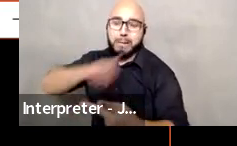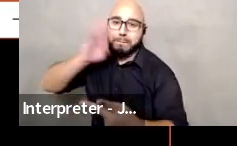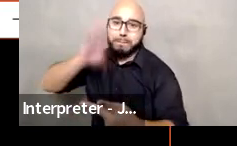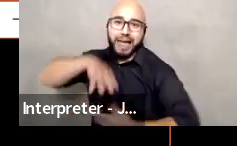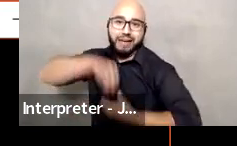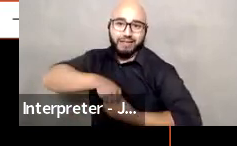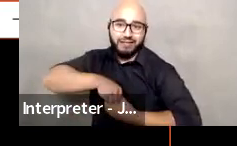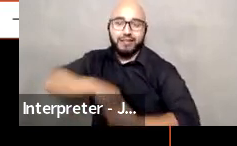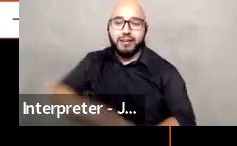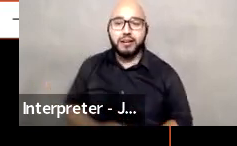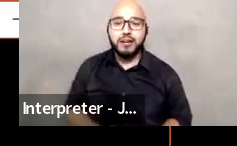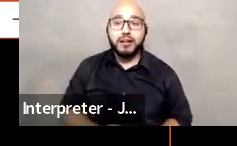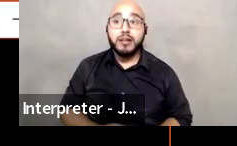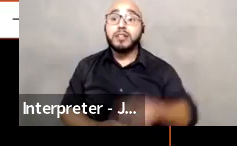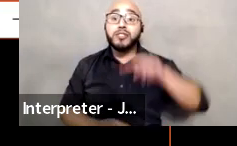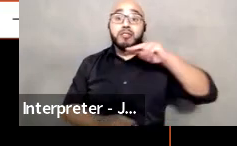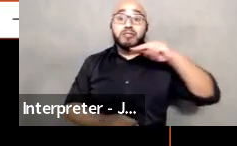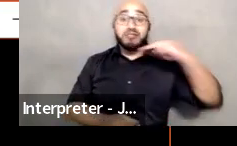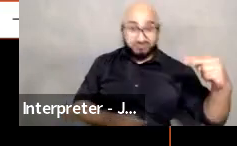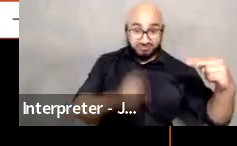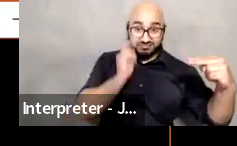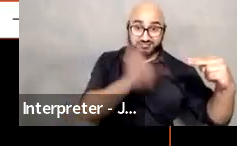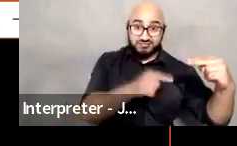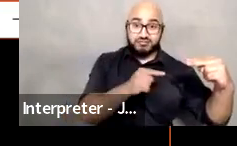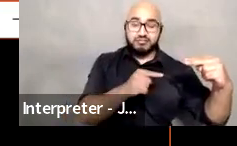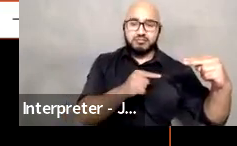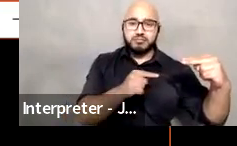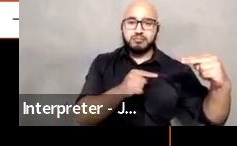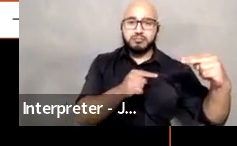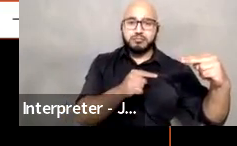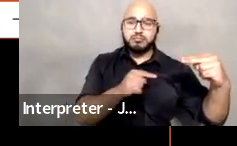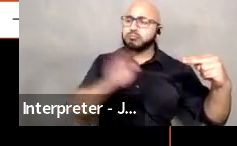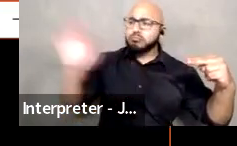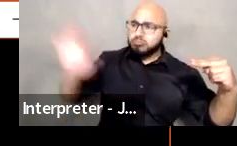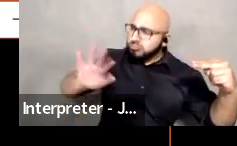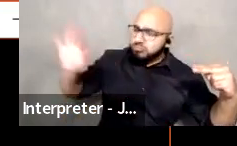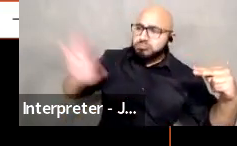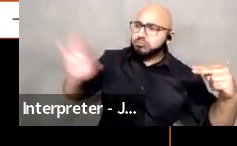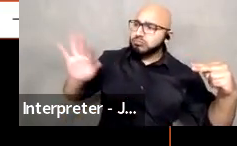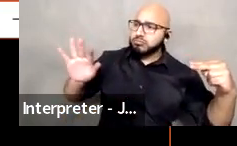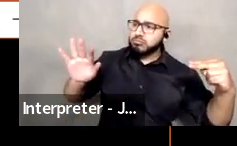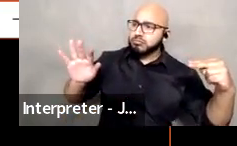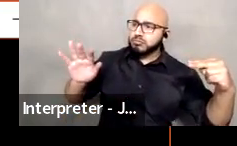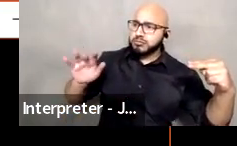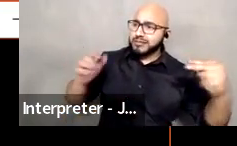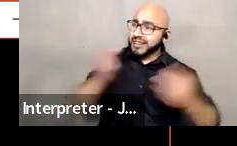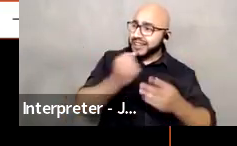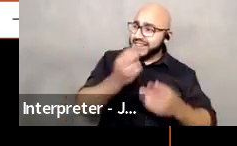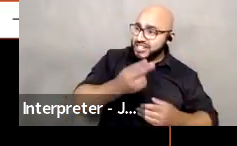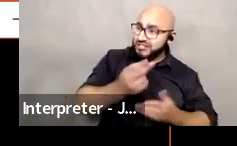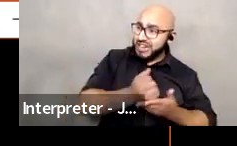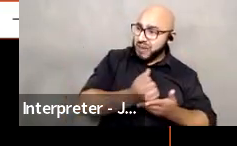The other side. Of this argument argues that these efforts are not attempts to erase history. At all.